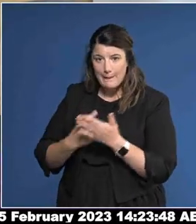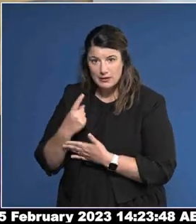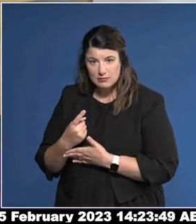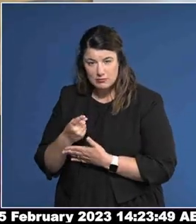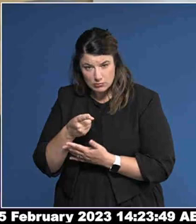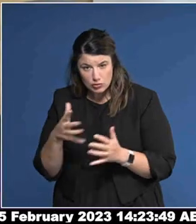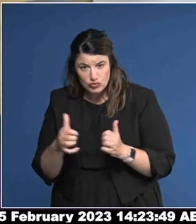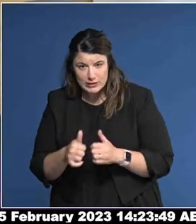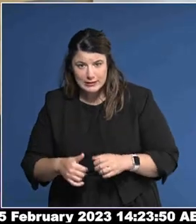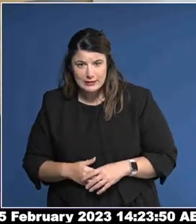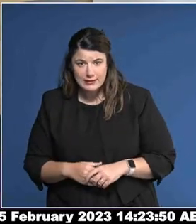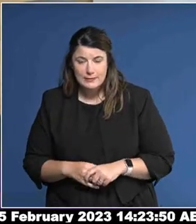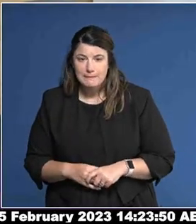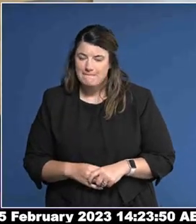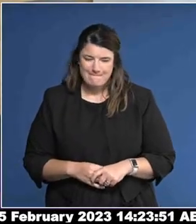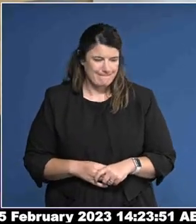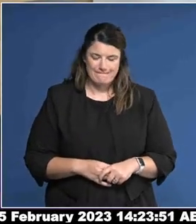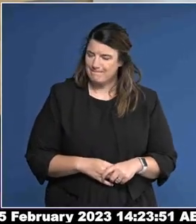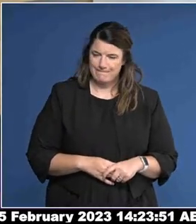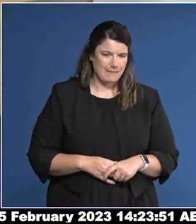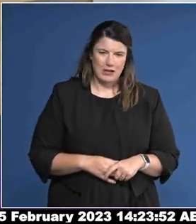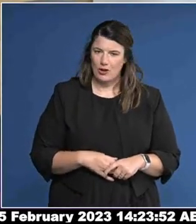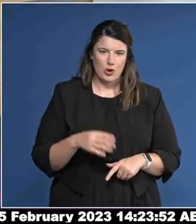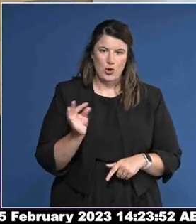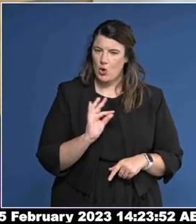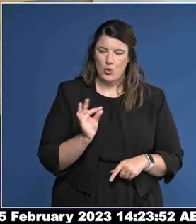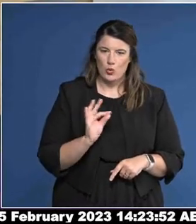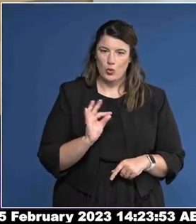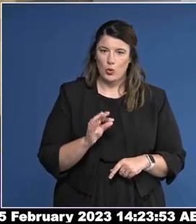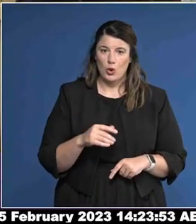No. I would say that we need to work - we have a zero tolerance approach to